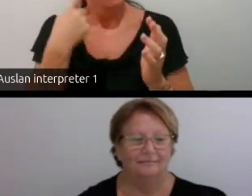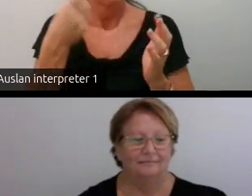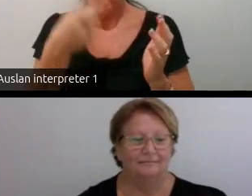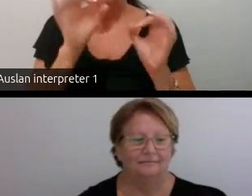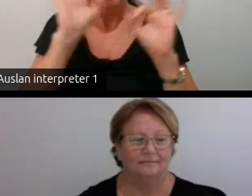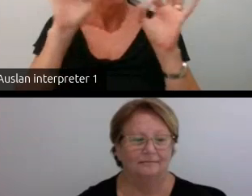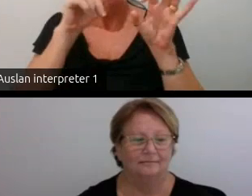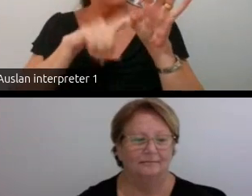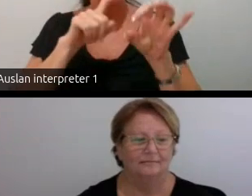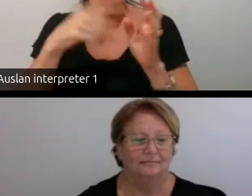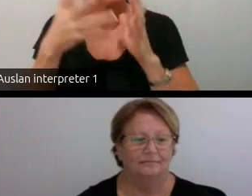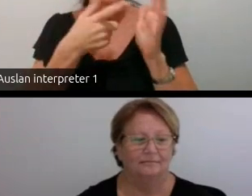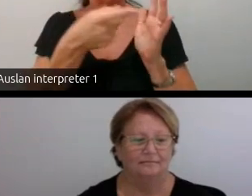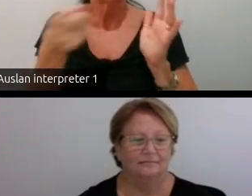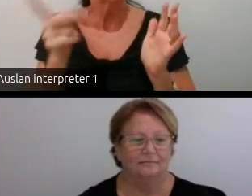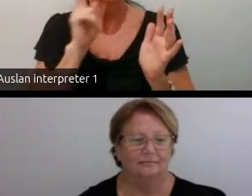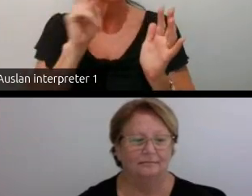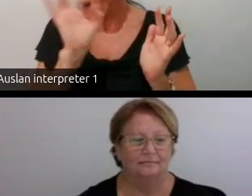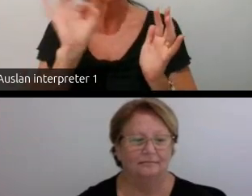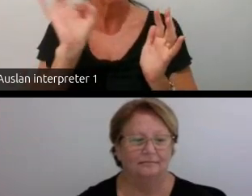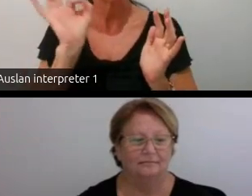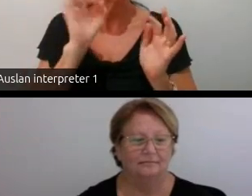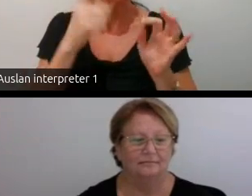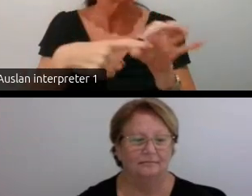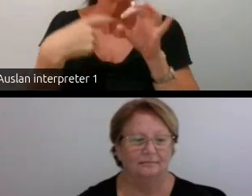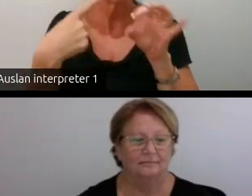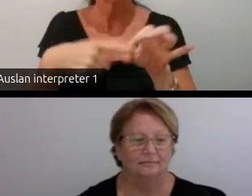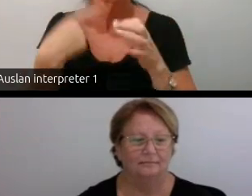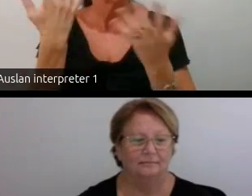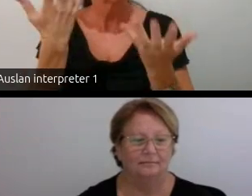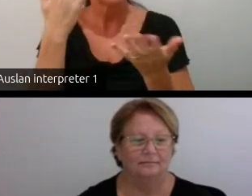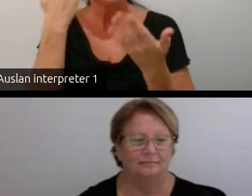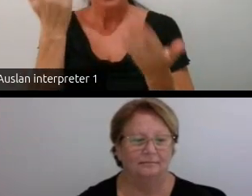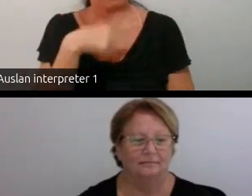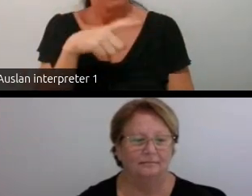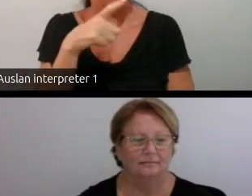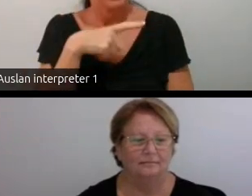still clear? We do. We've got one more that's come through and the question is does AFCA have a list